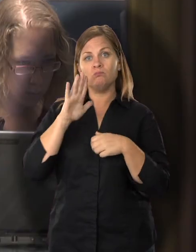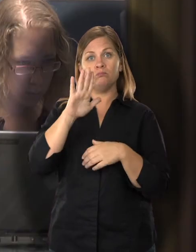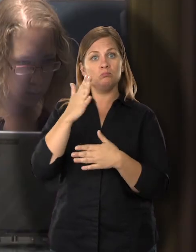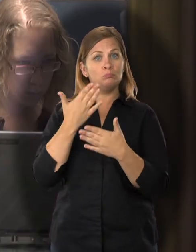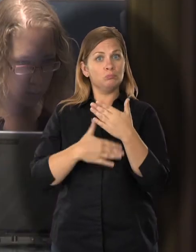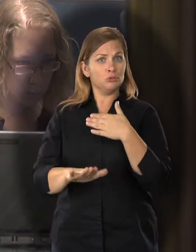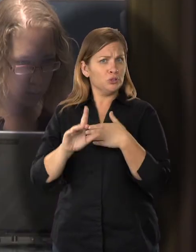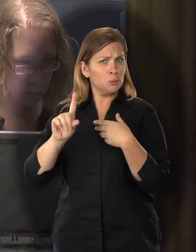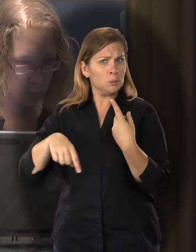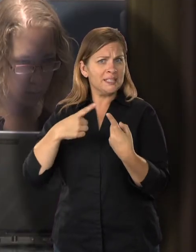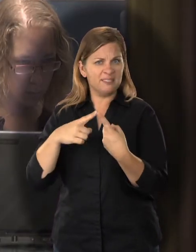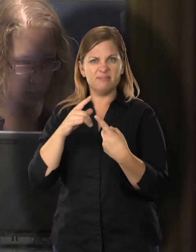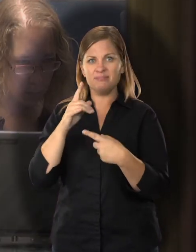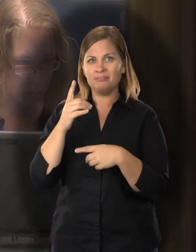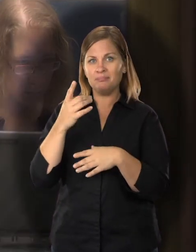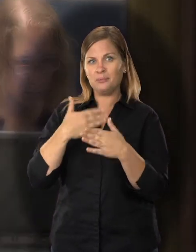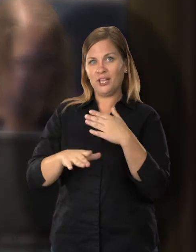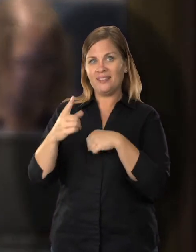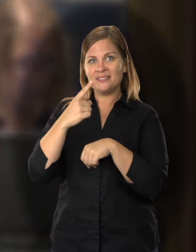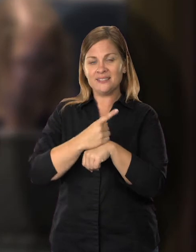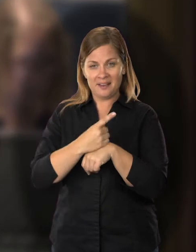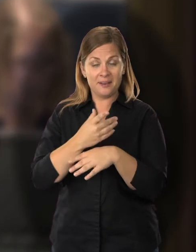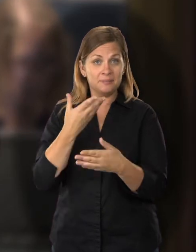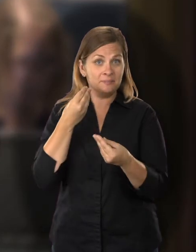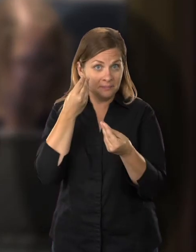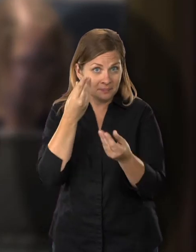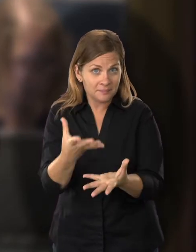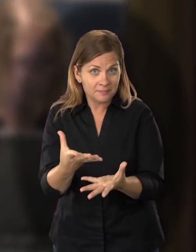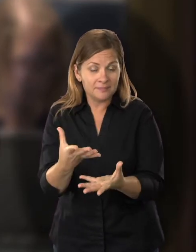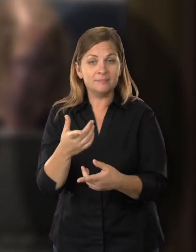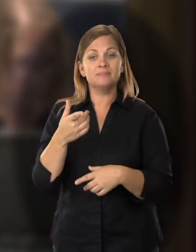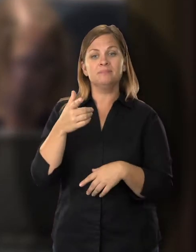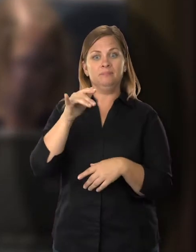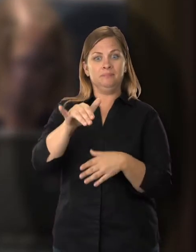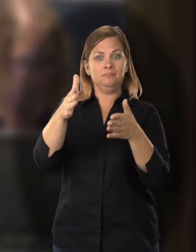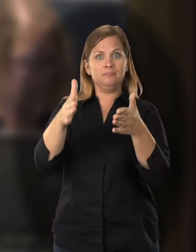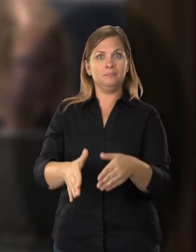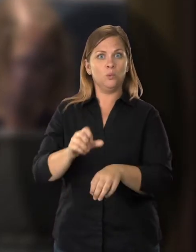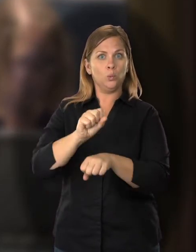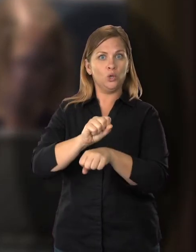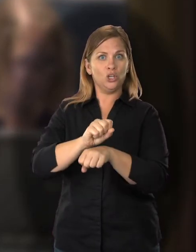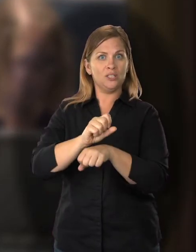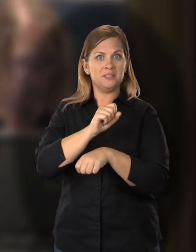You will need to tell the staff your name, your home address and your date of birth.